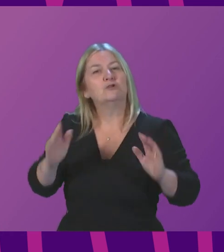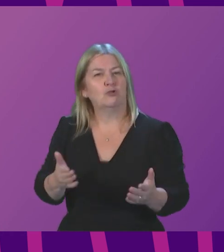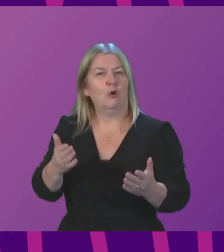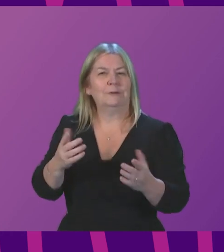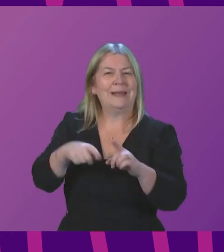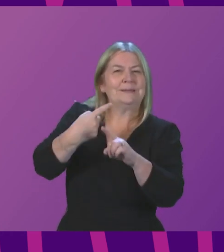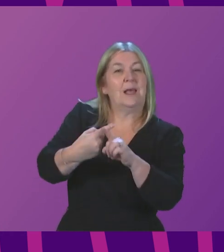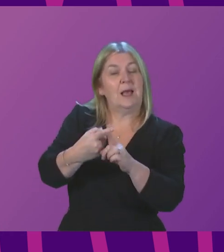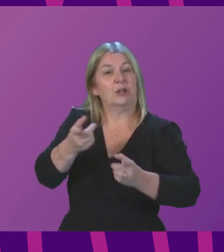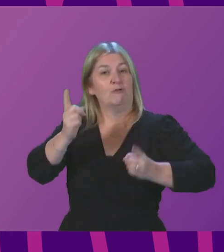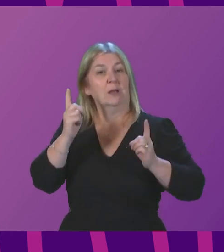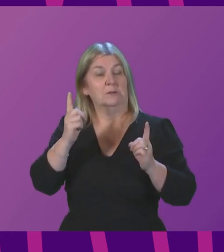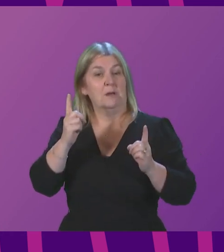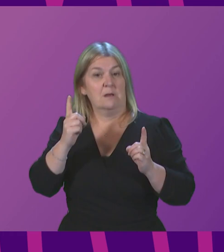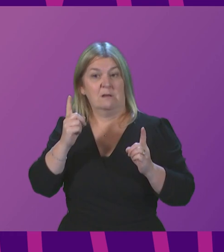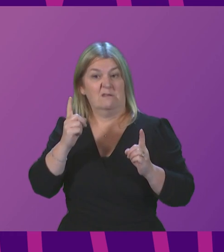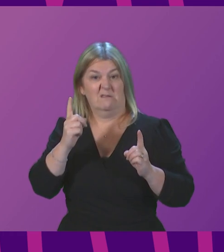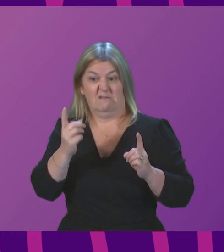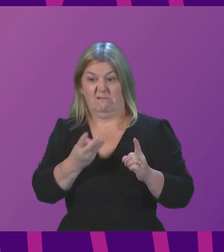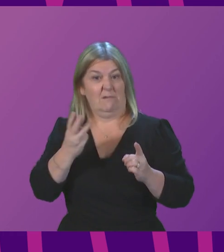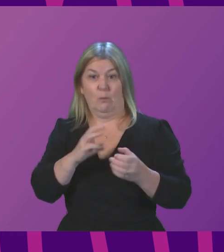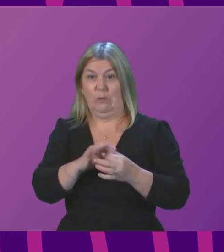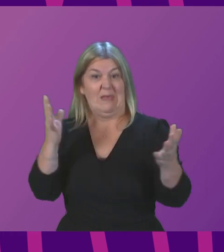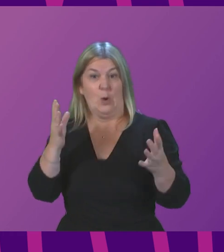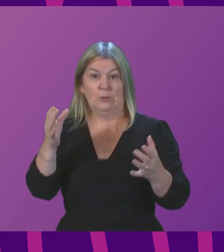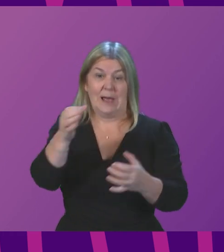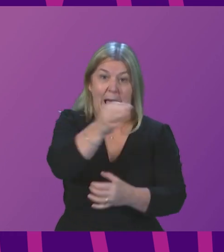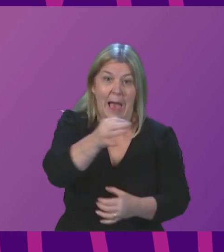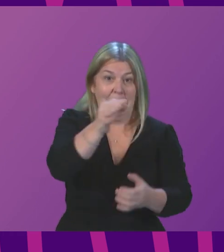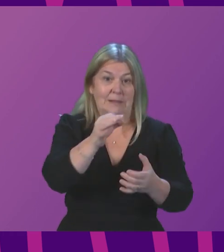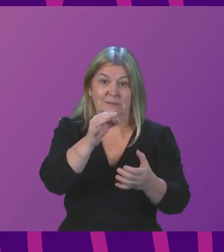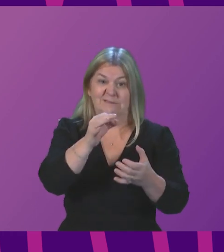none of whom has island links. Many islanders have seafaring experience, yet the Scottish